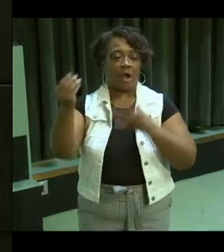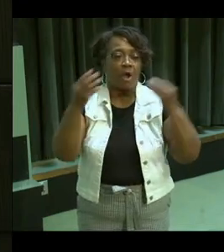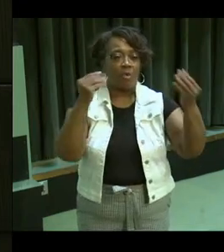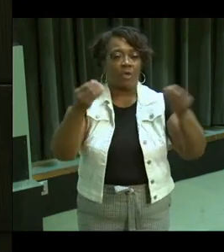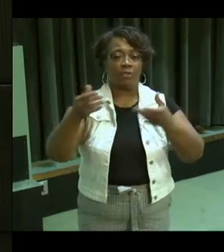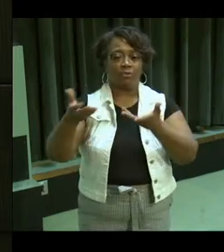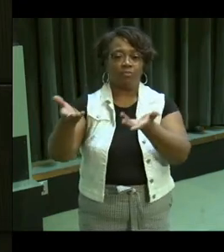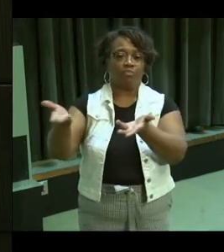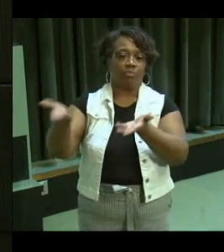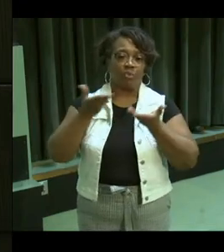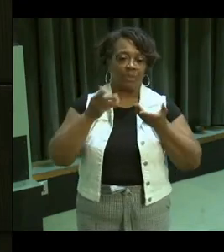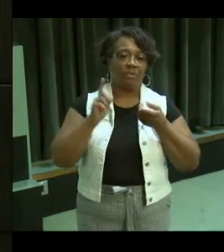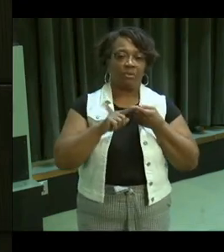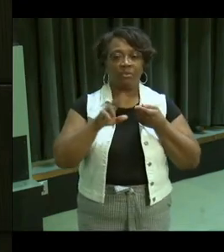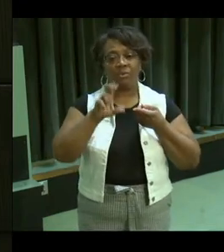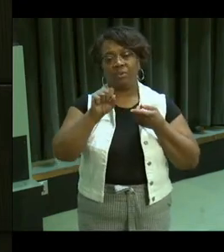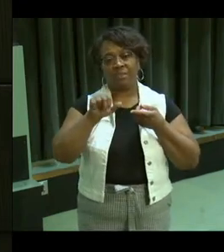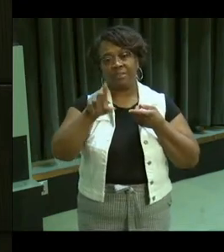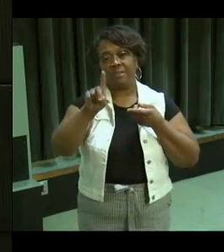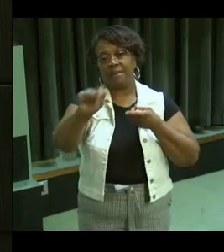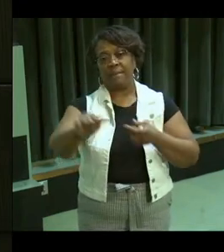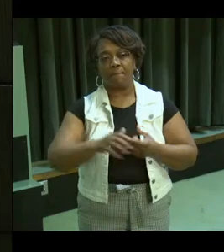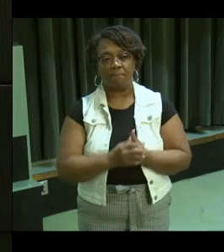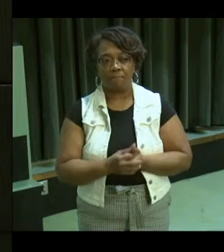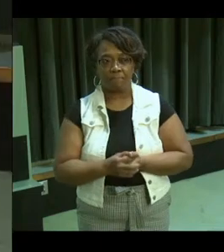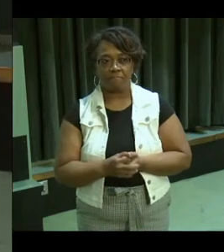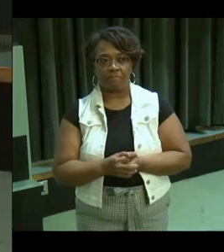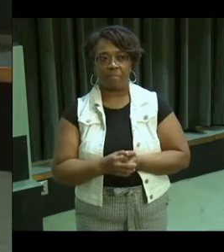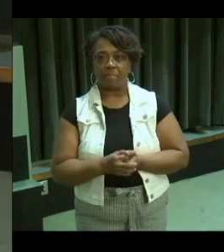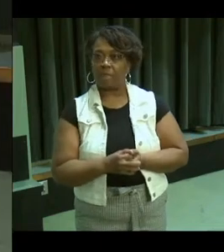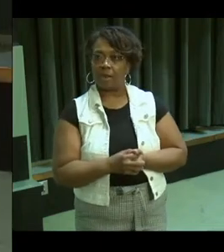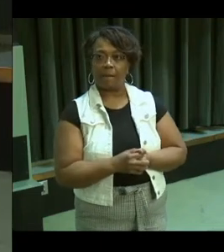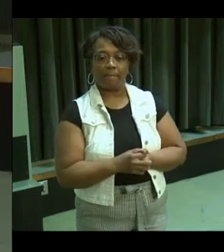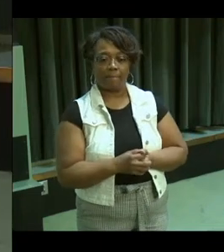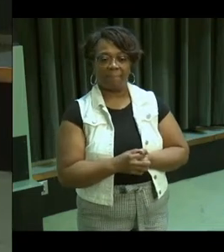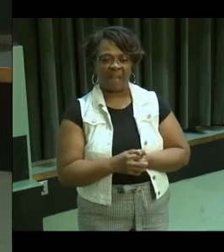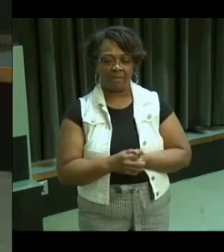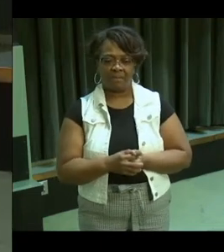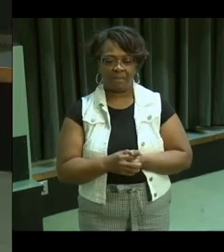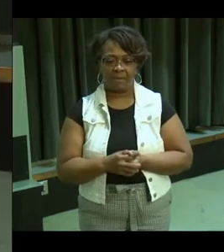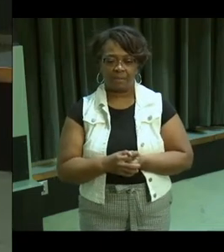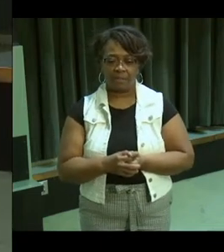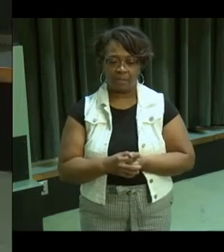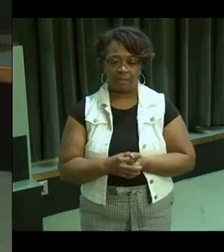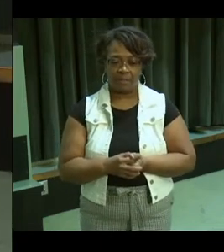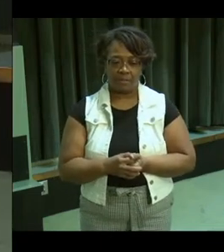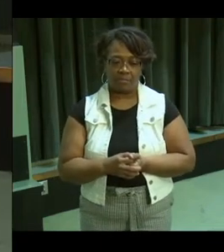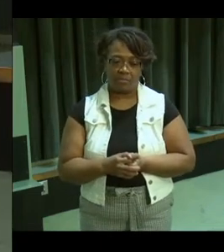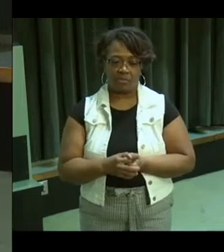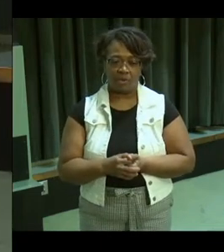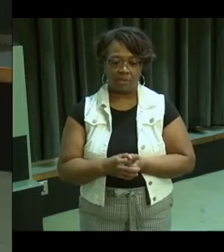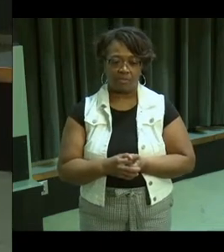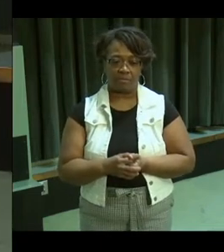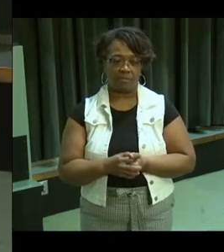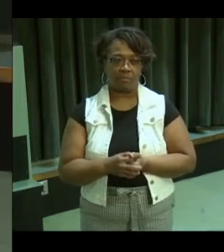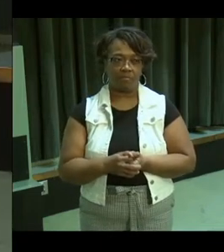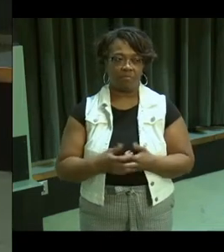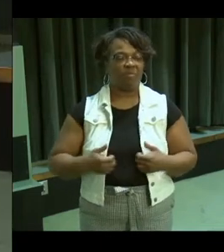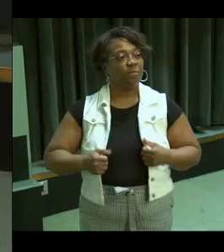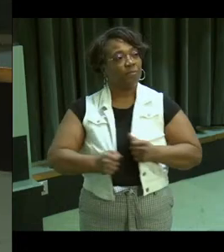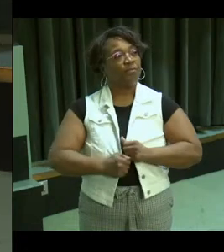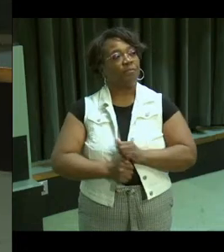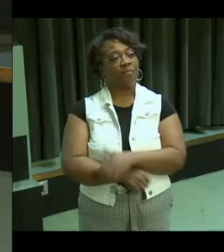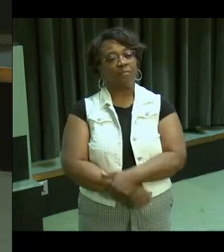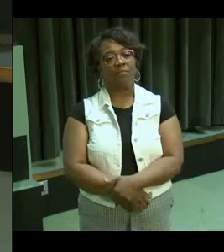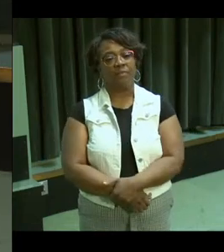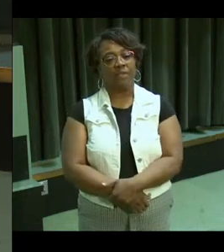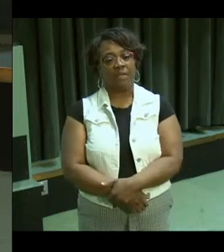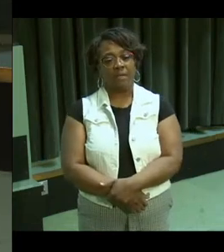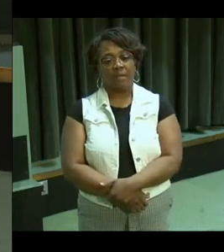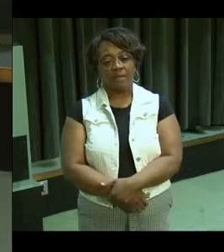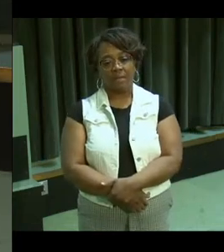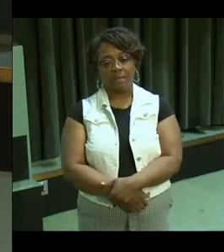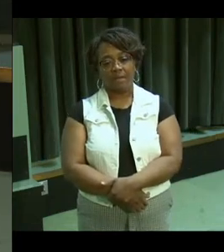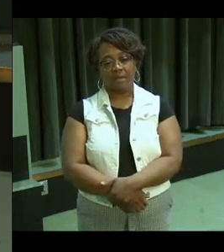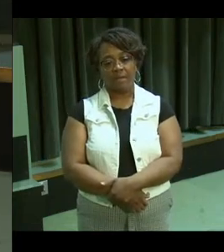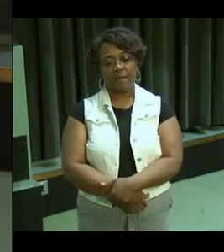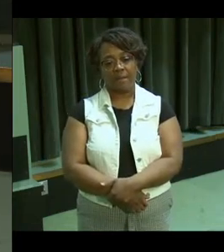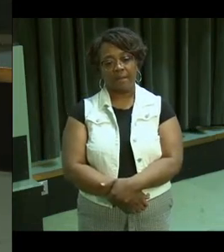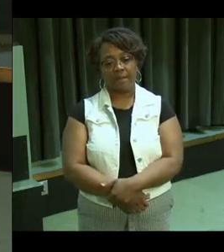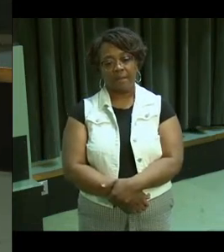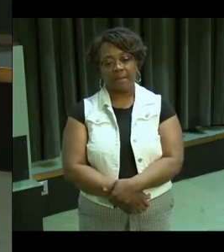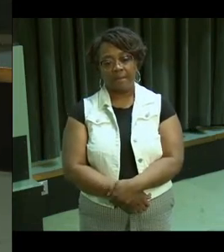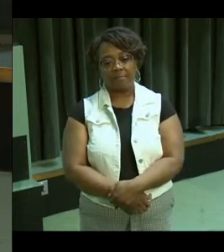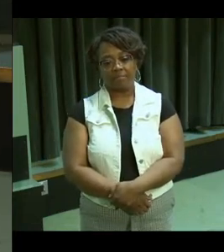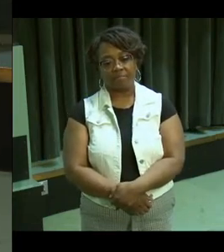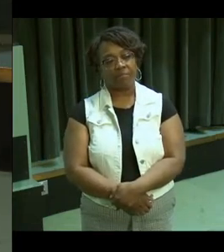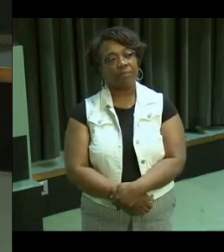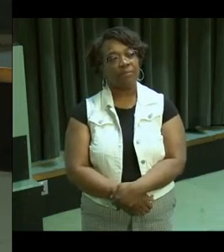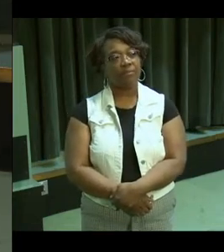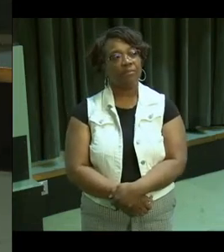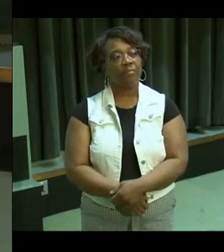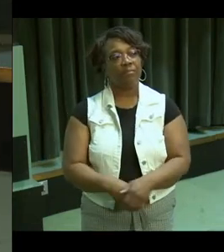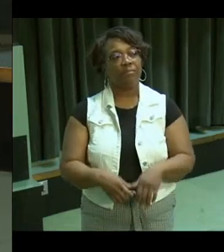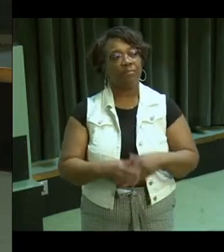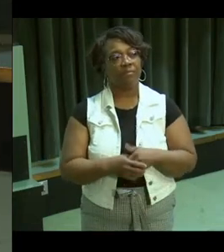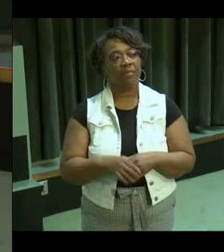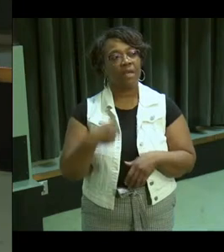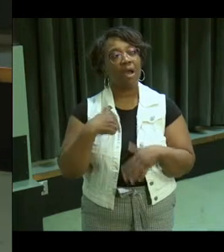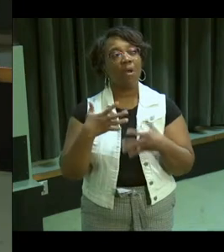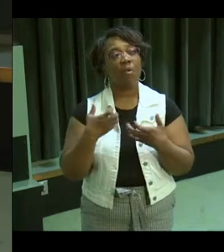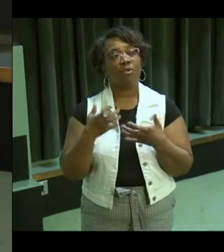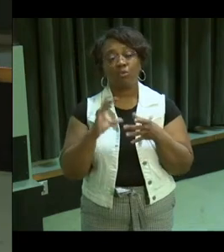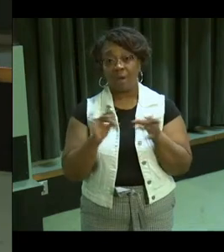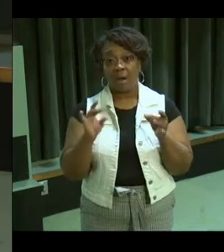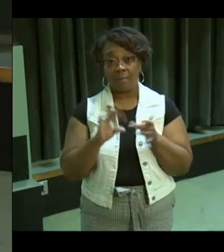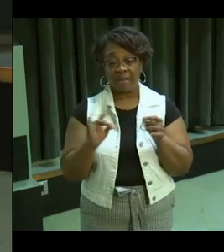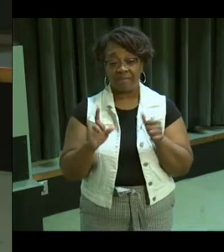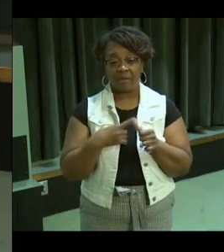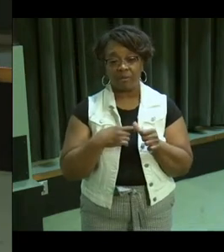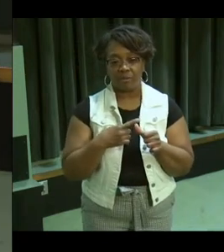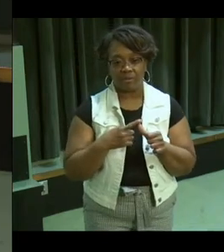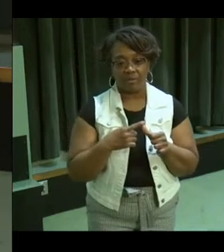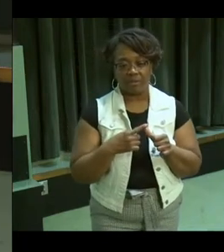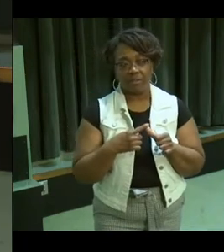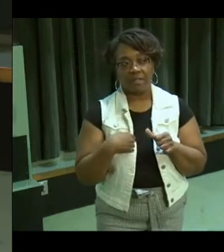into USDA. Yeah. I my, my name